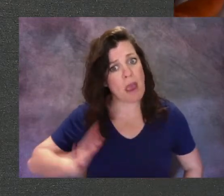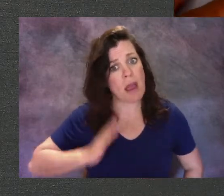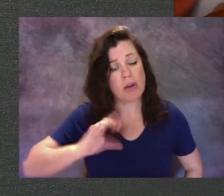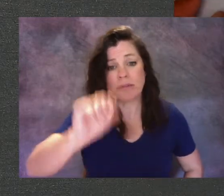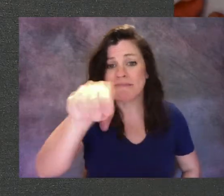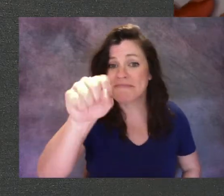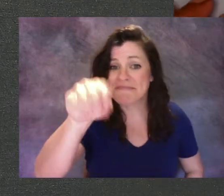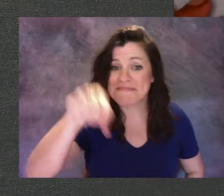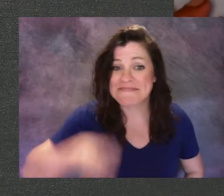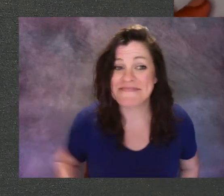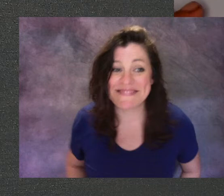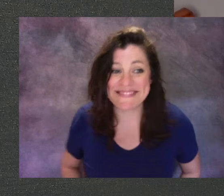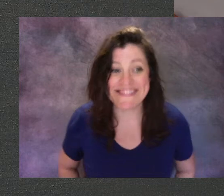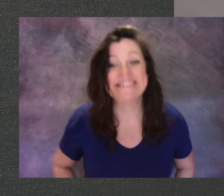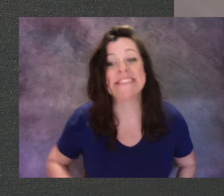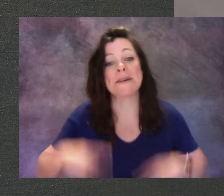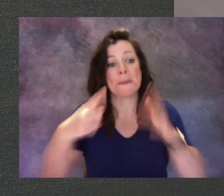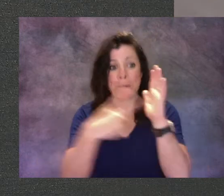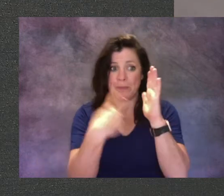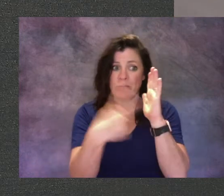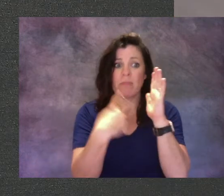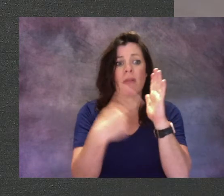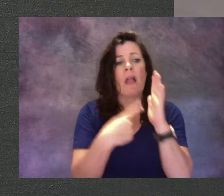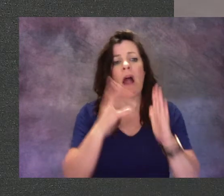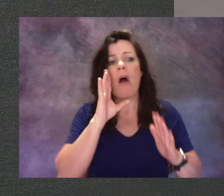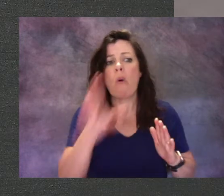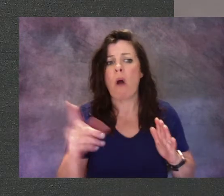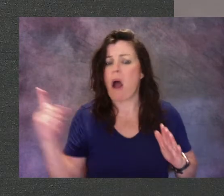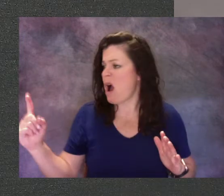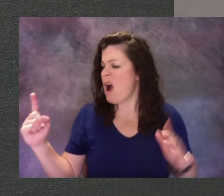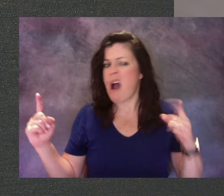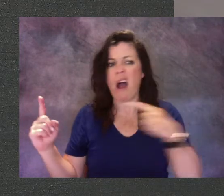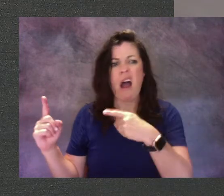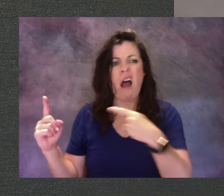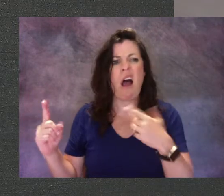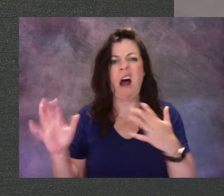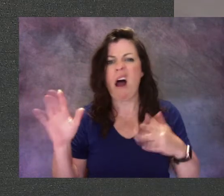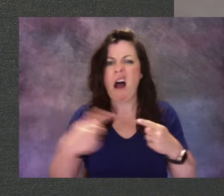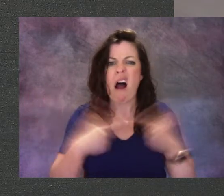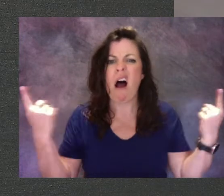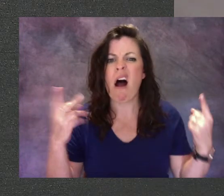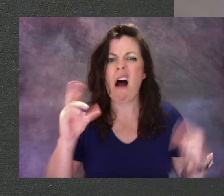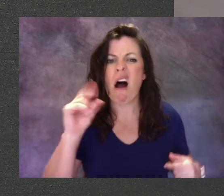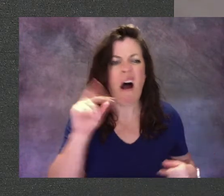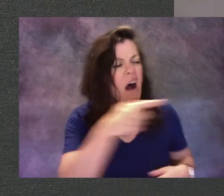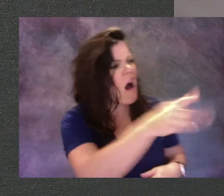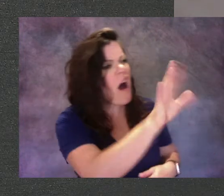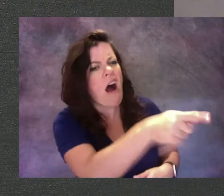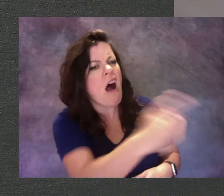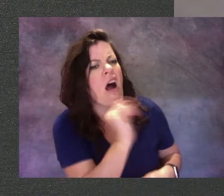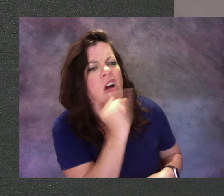Sometimes players disagree. When Clifford is angry, he does not hit.